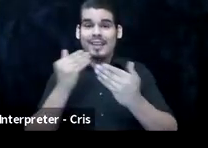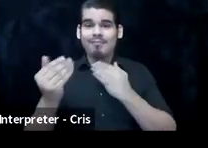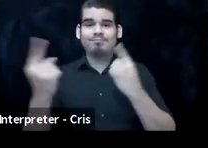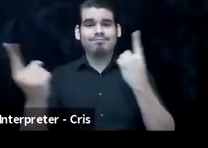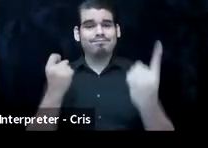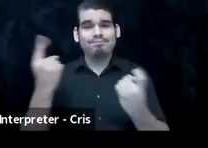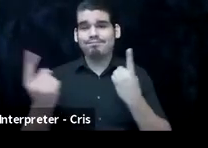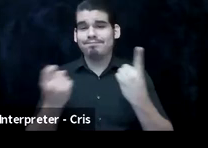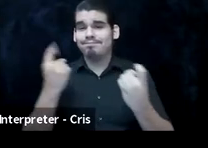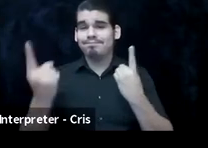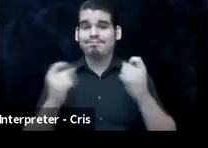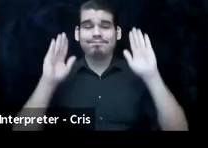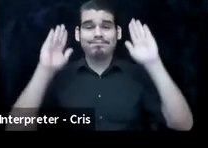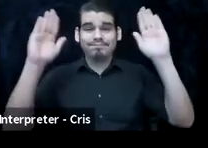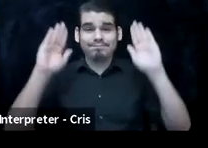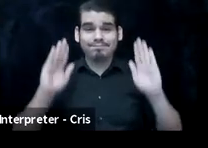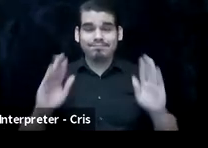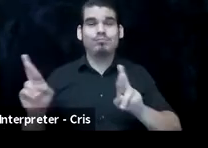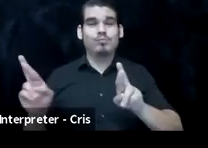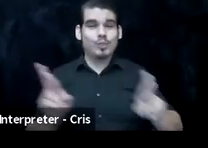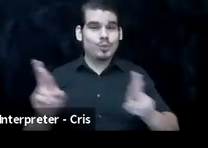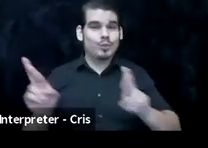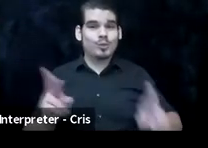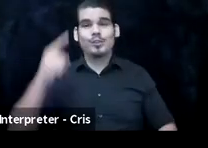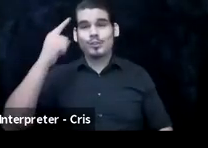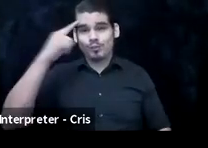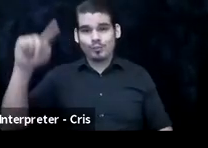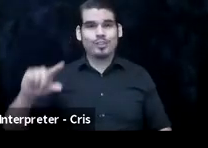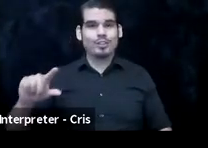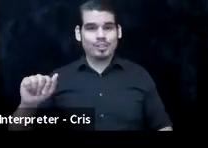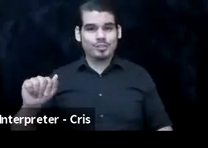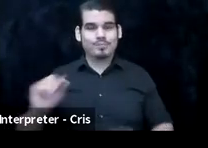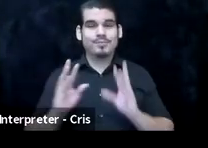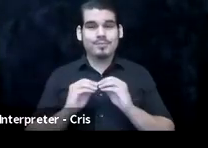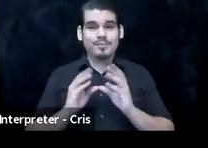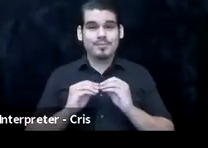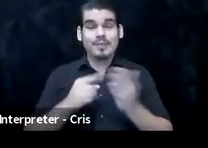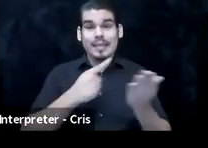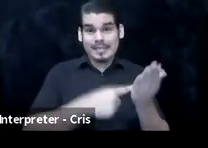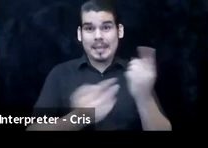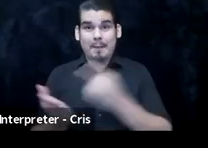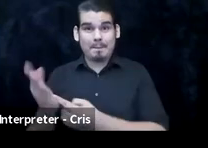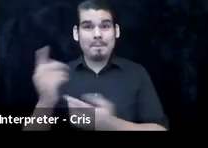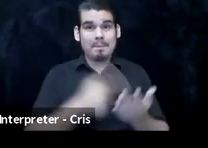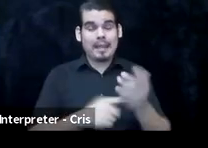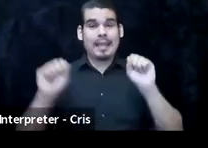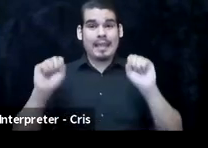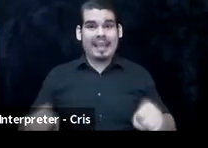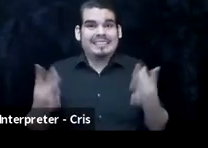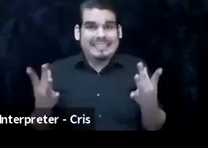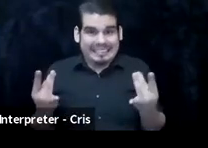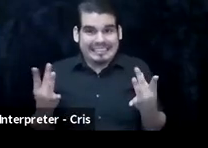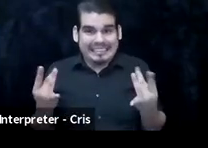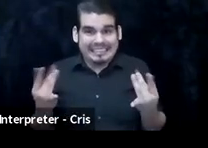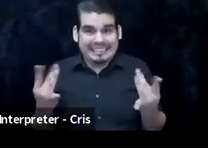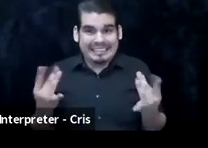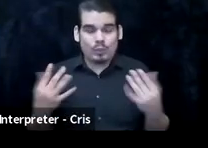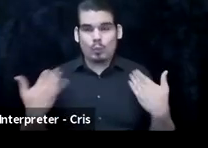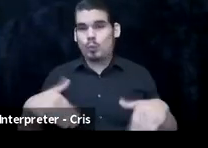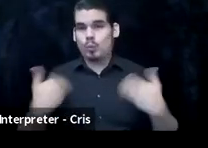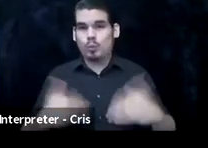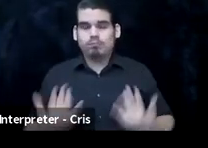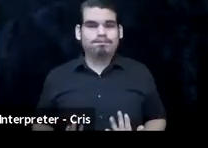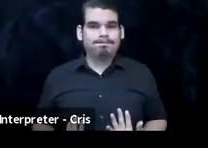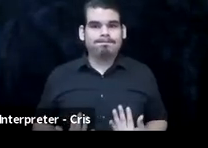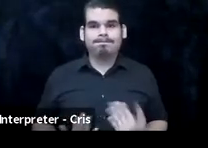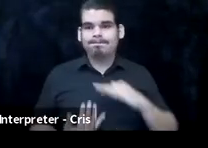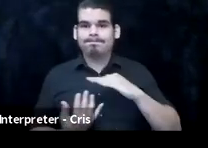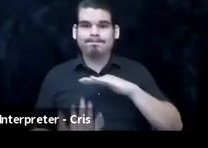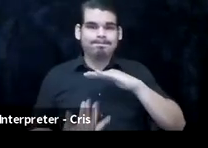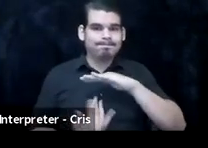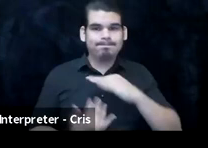RAD Region II: So with debate, it does tend to get very intense heated and with that we do have a few Community agreements before we go in to be and whatnot.